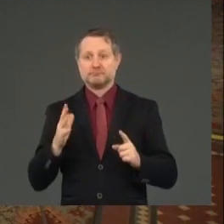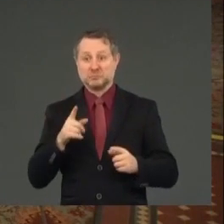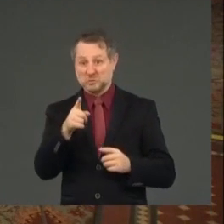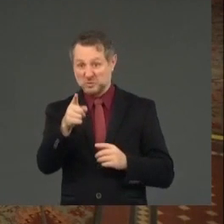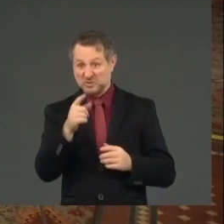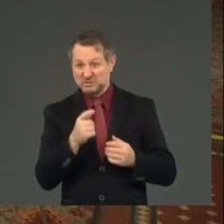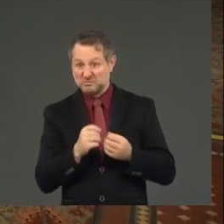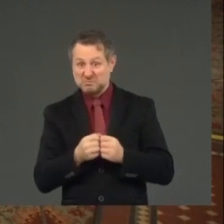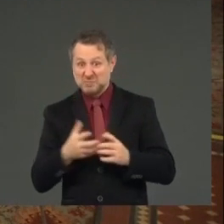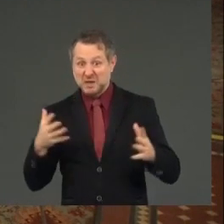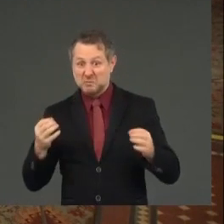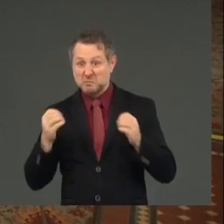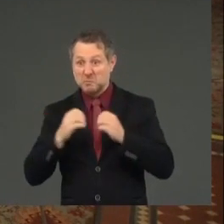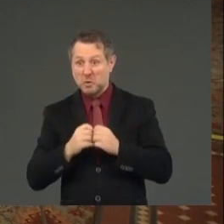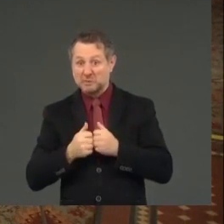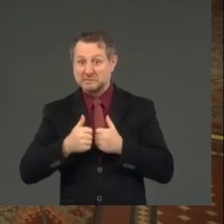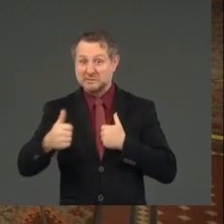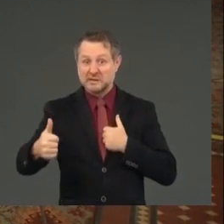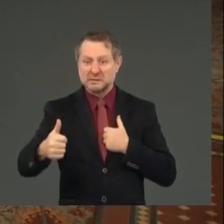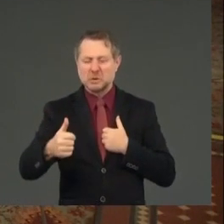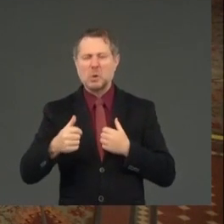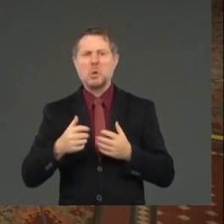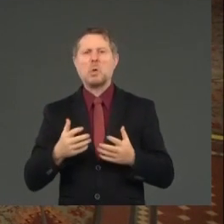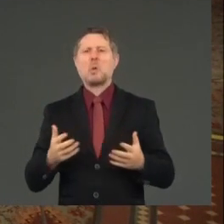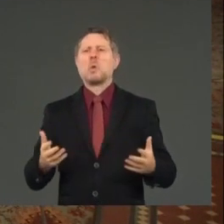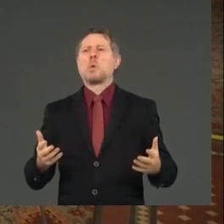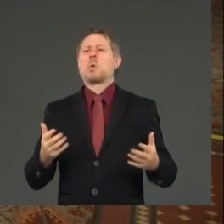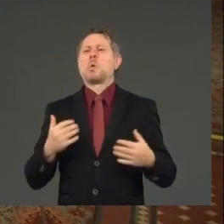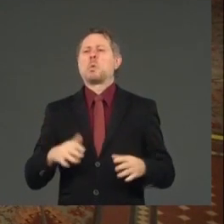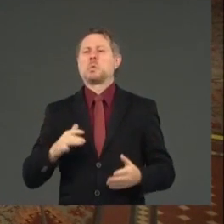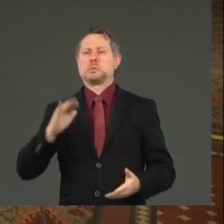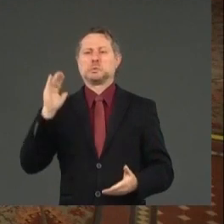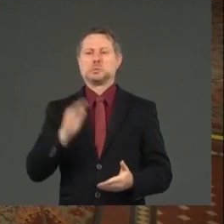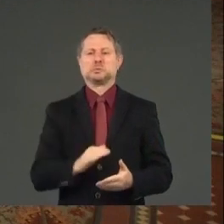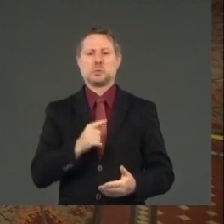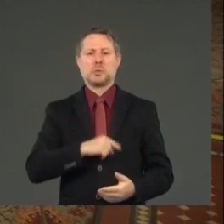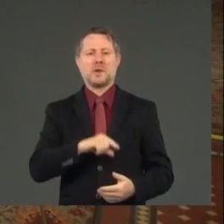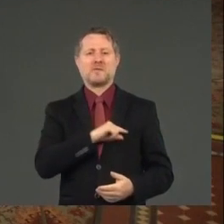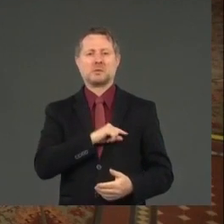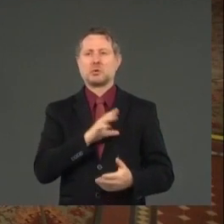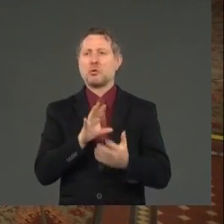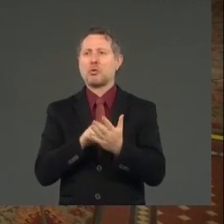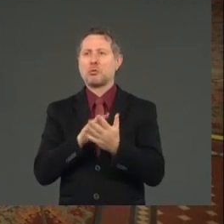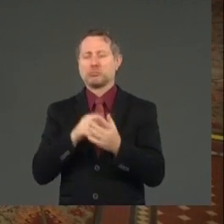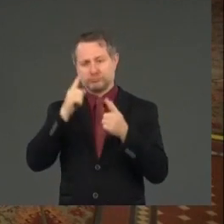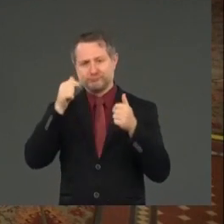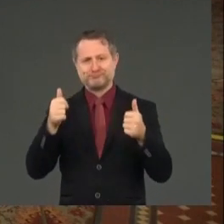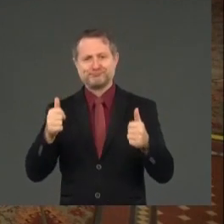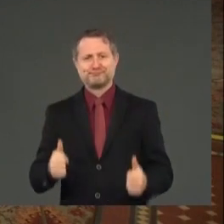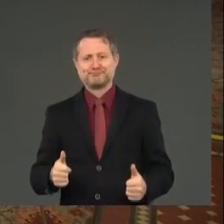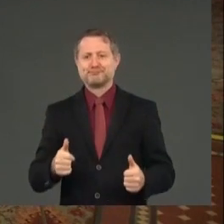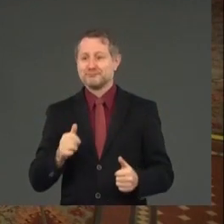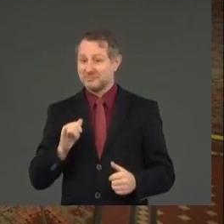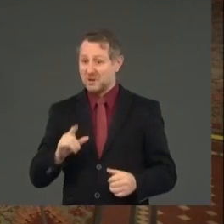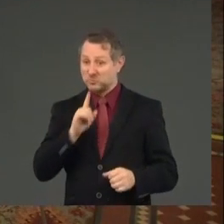SAY A LOW TEACHER/STUDENT RATIO IS THE BEST THING FOR CHILDREN